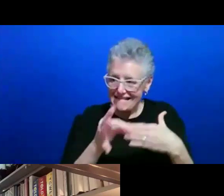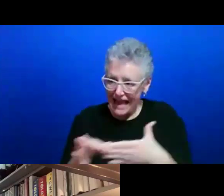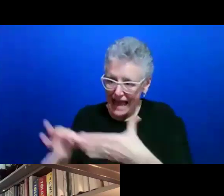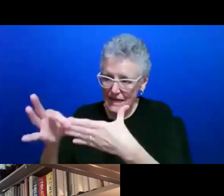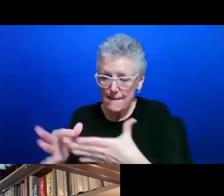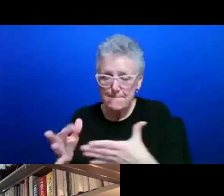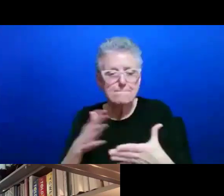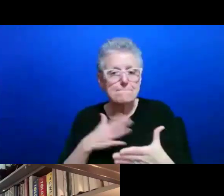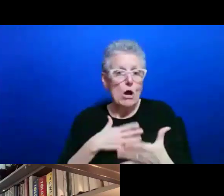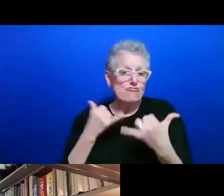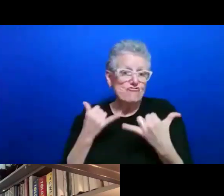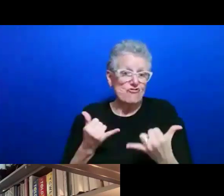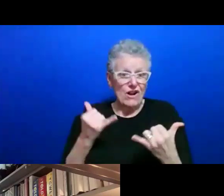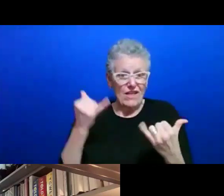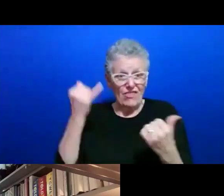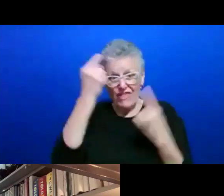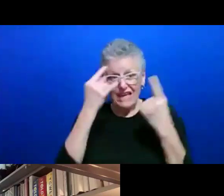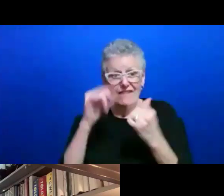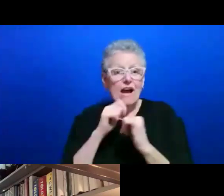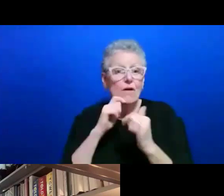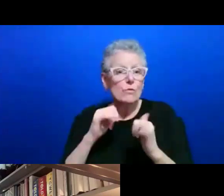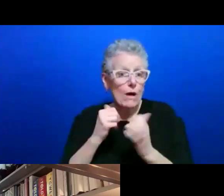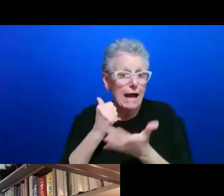on how to help these students.